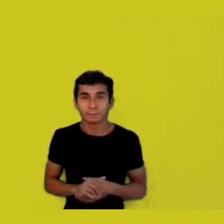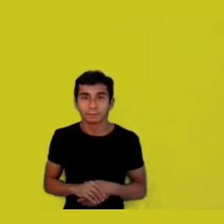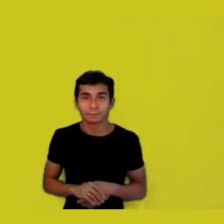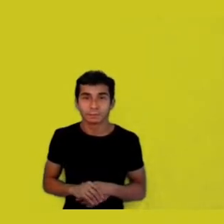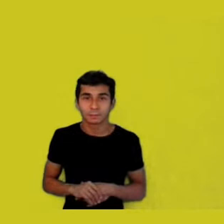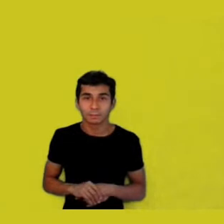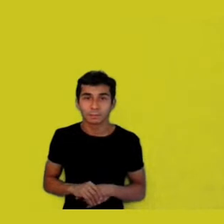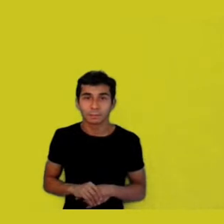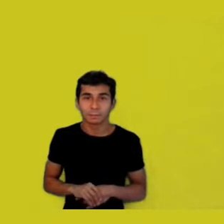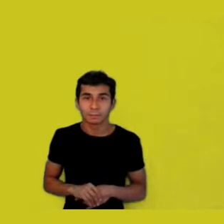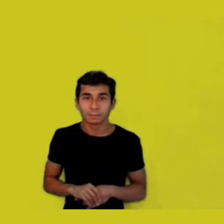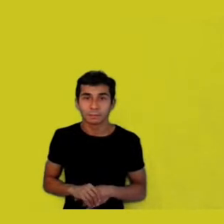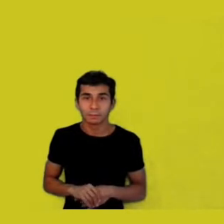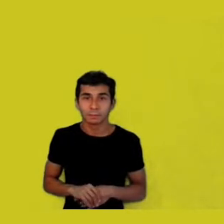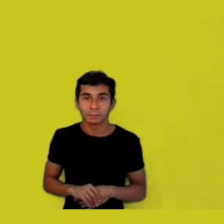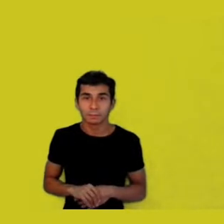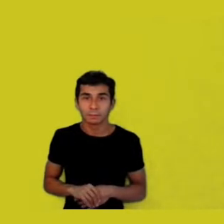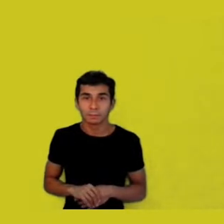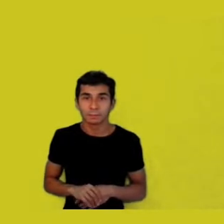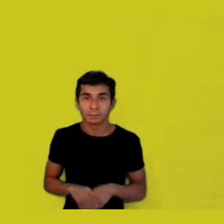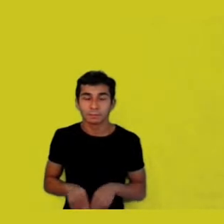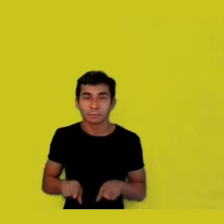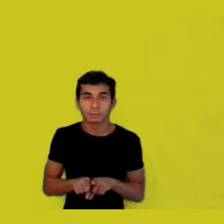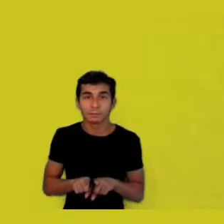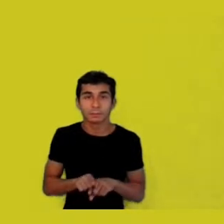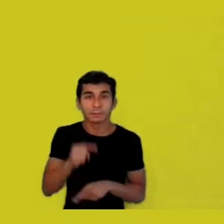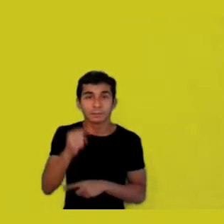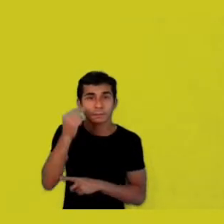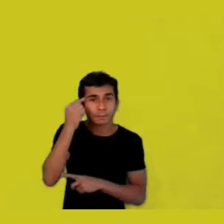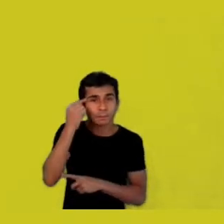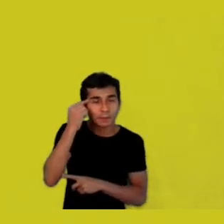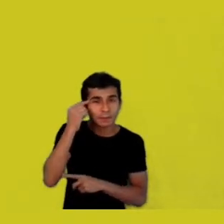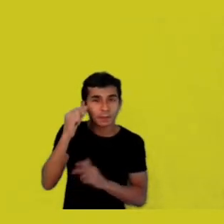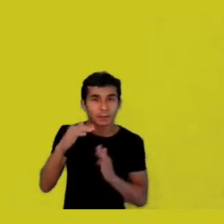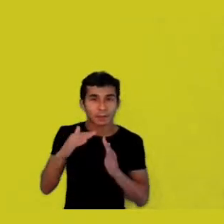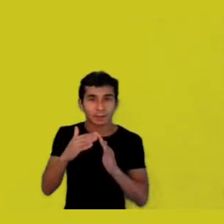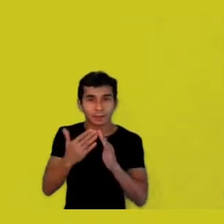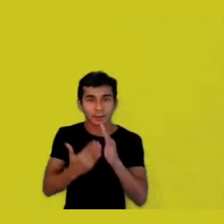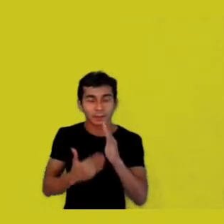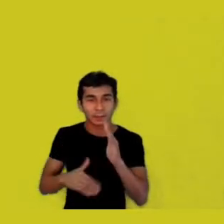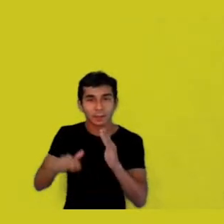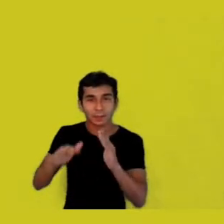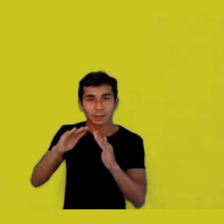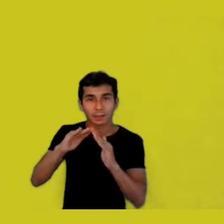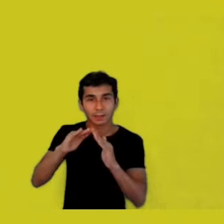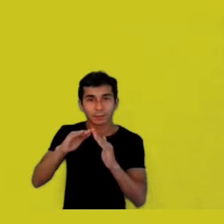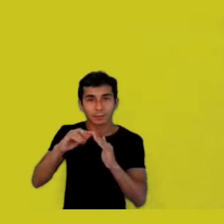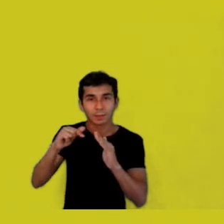thinking that the yard, too, takes me to something...